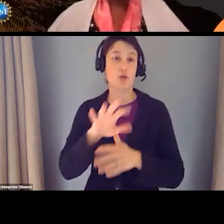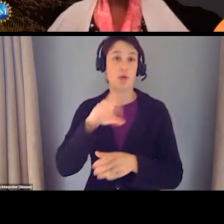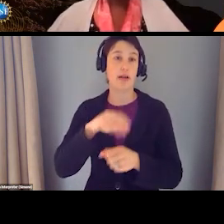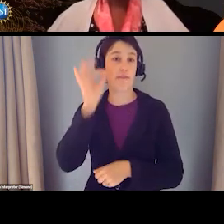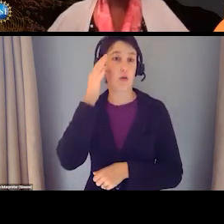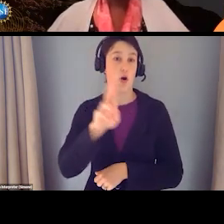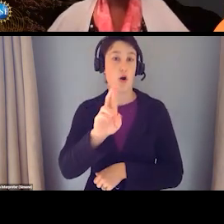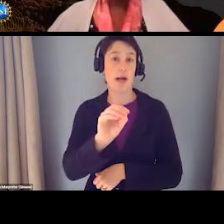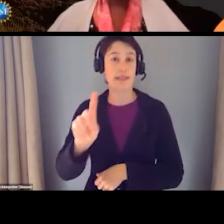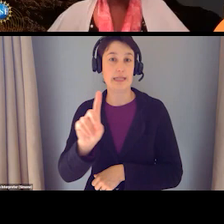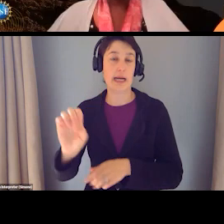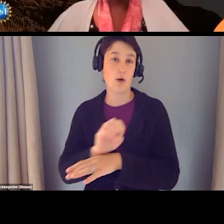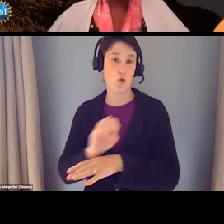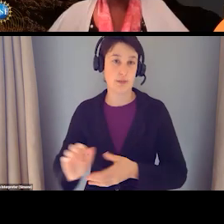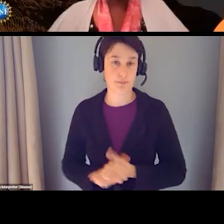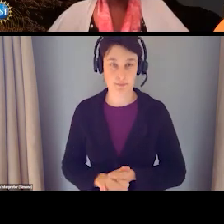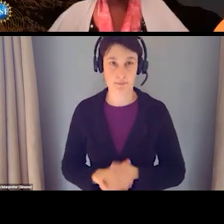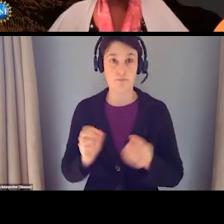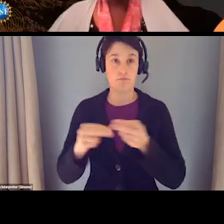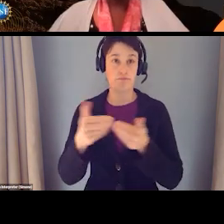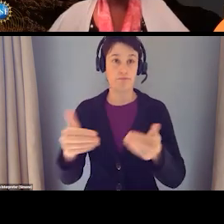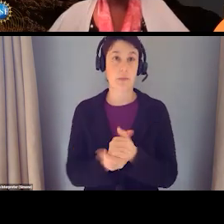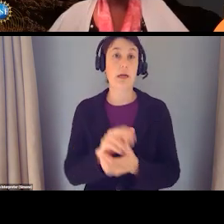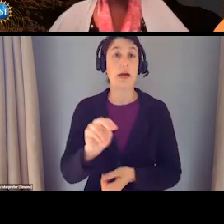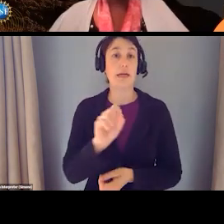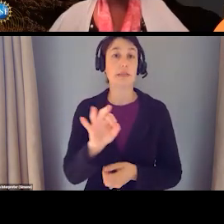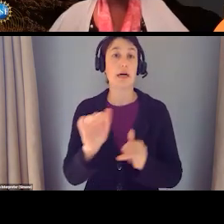The NSF award process overview is as follows.